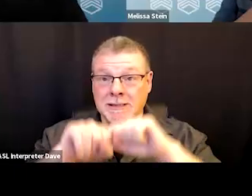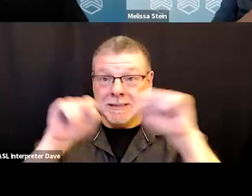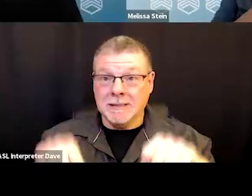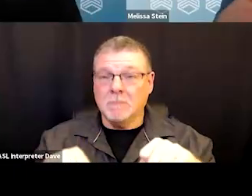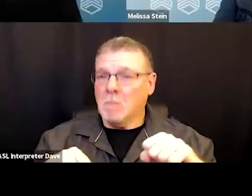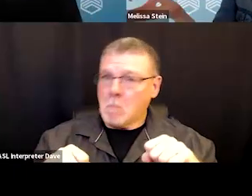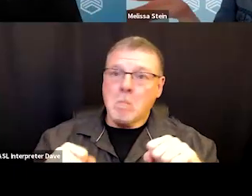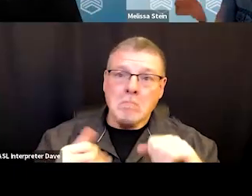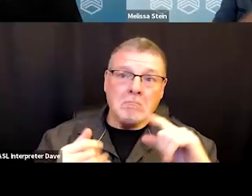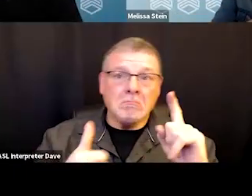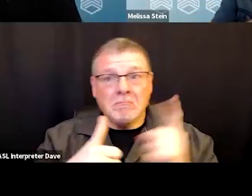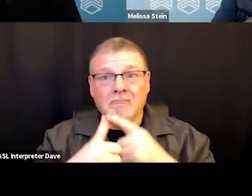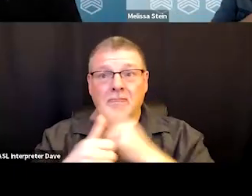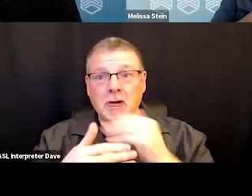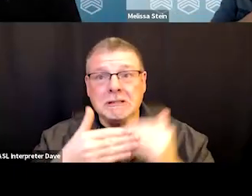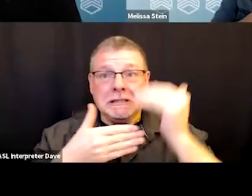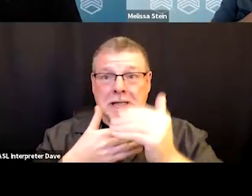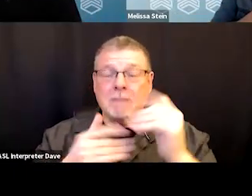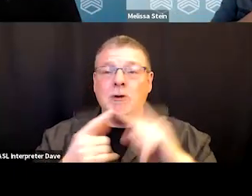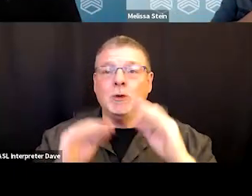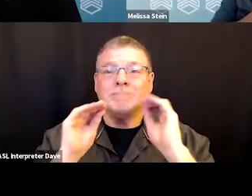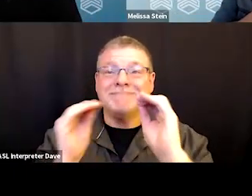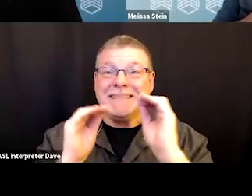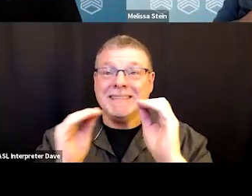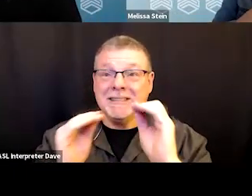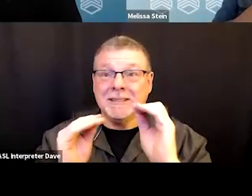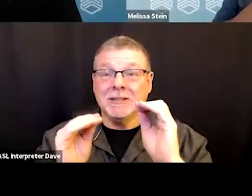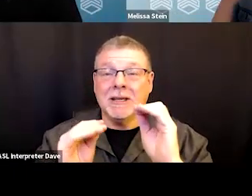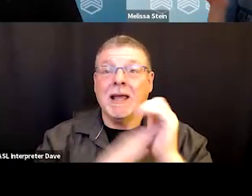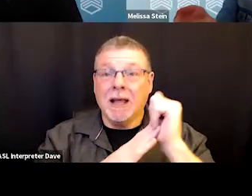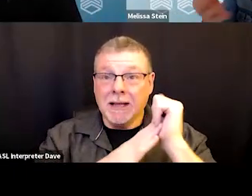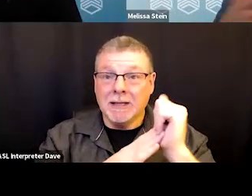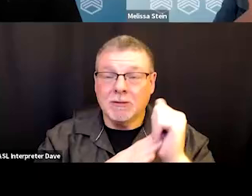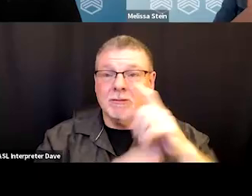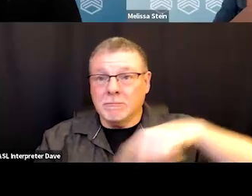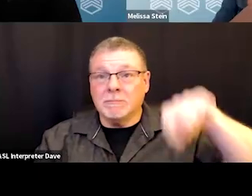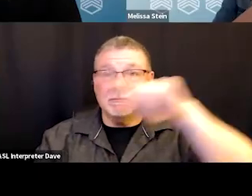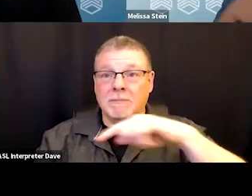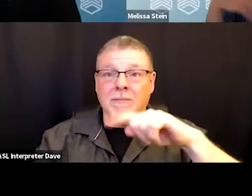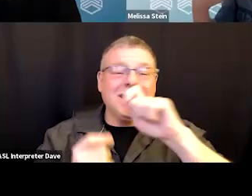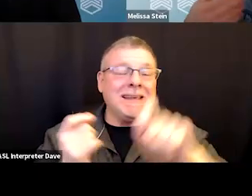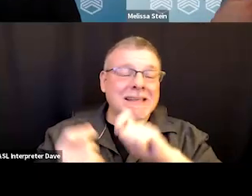to educate your team members and leadership on exactly what trauma is